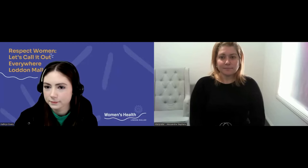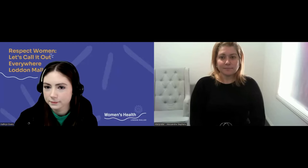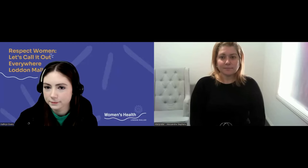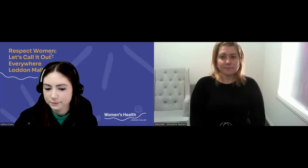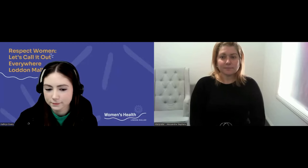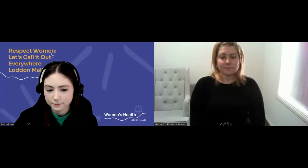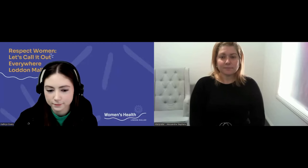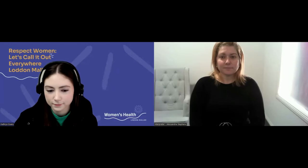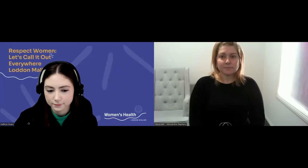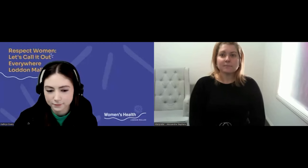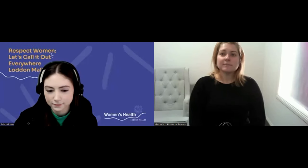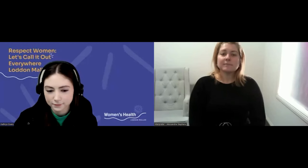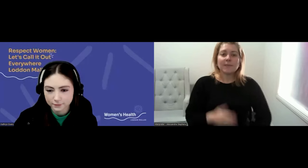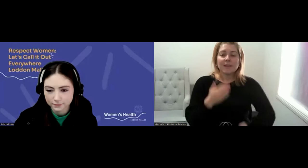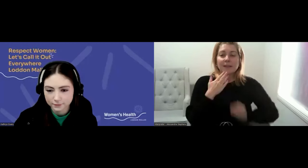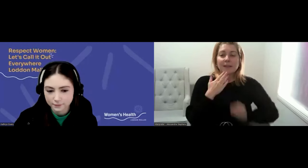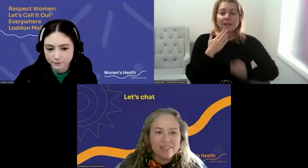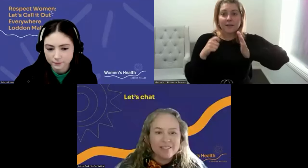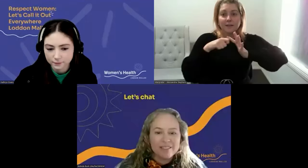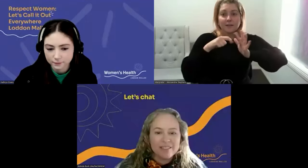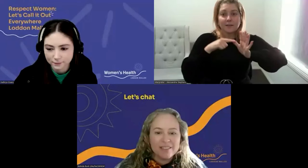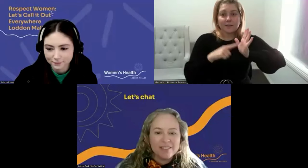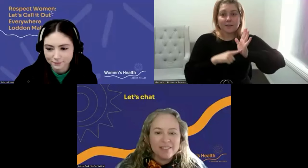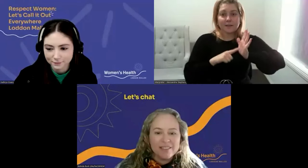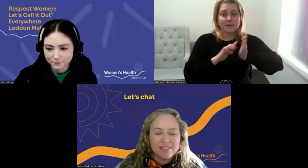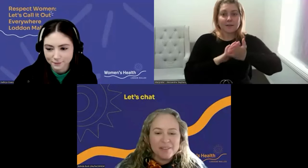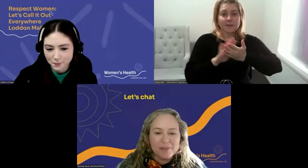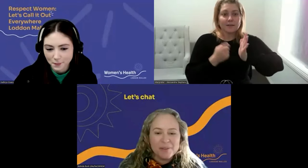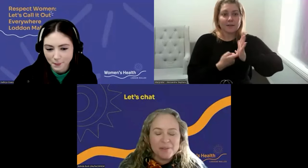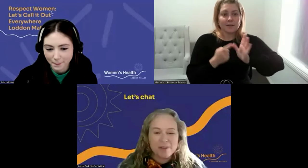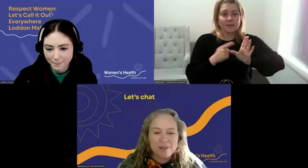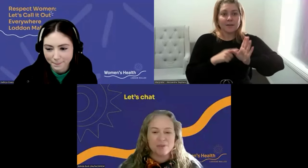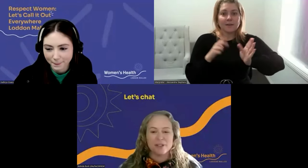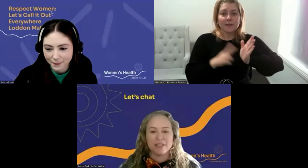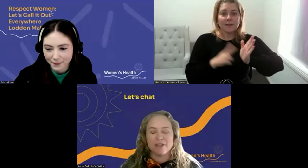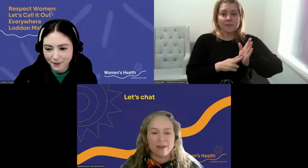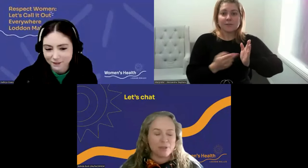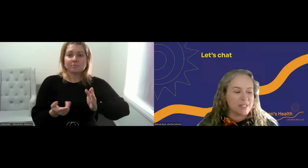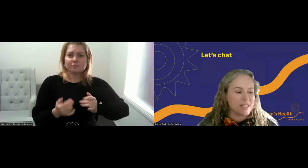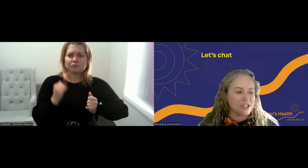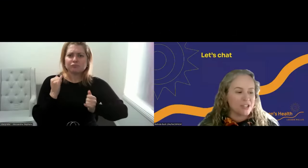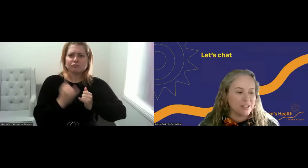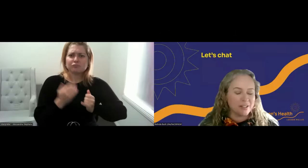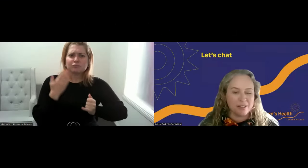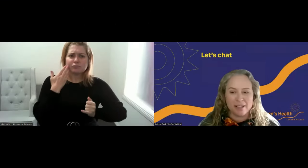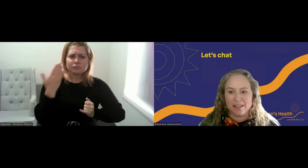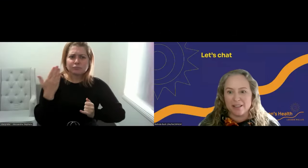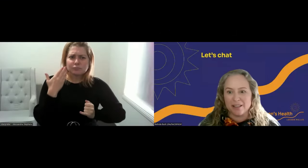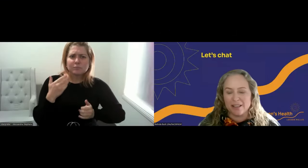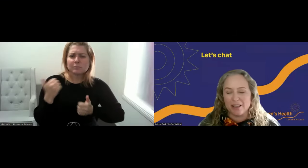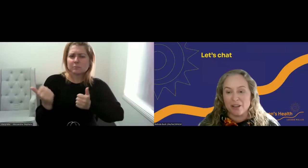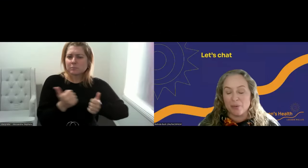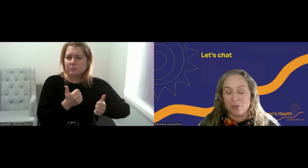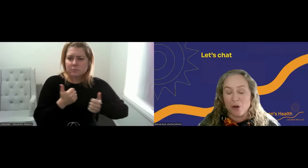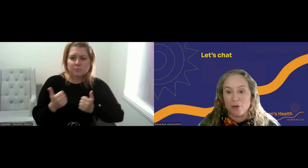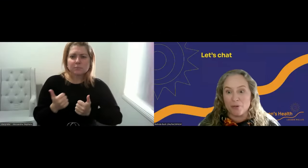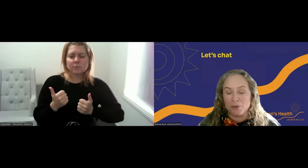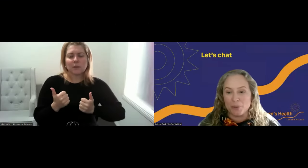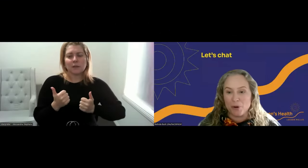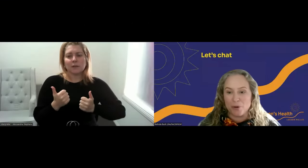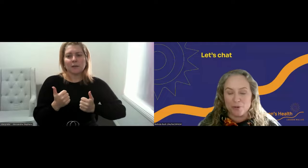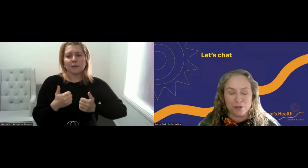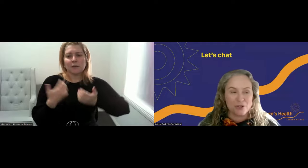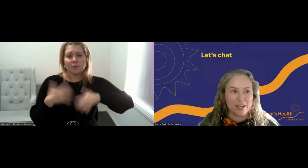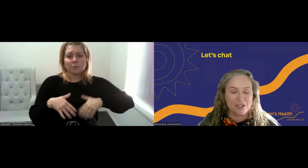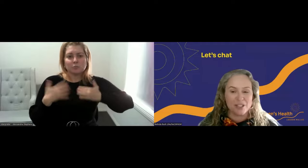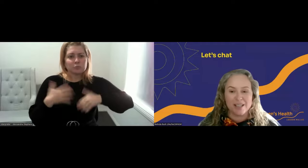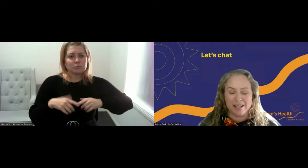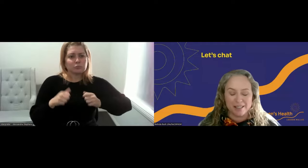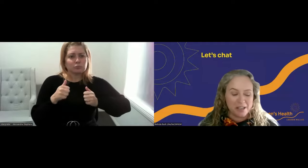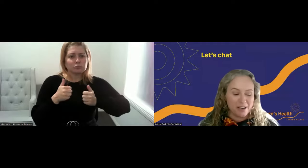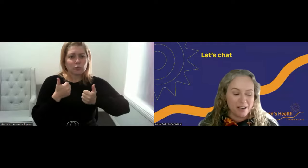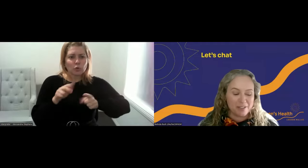Thank you, Katherine. That was a really great presentation and overview of this strategy and